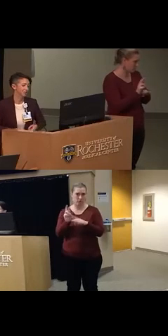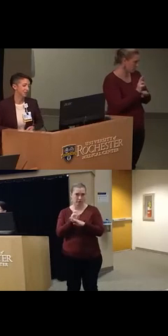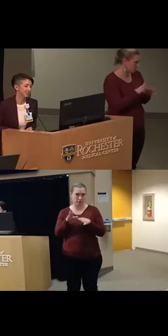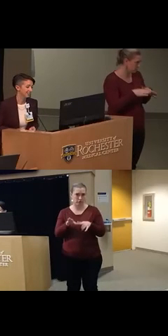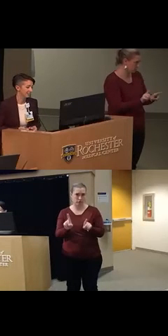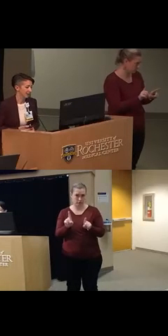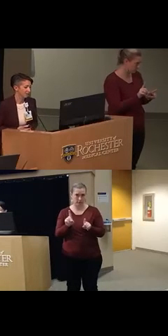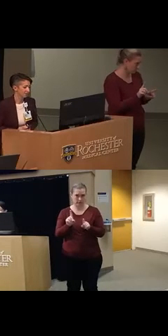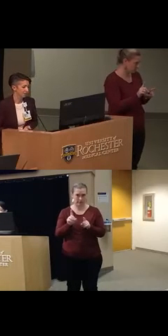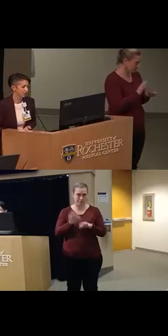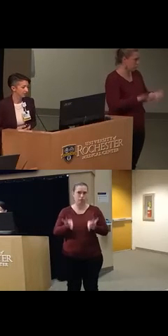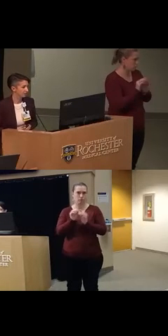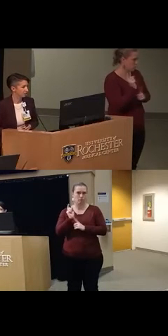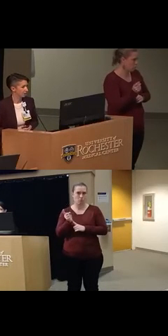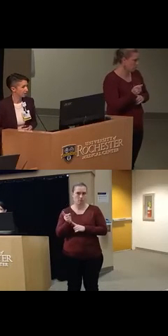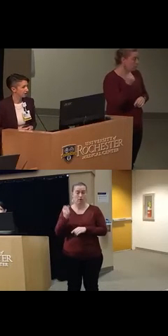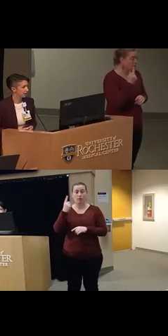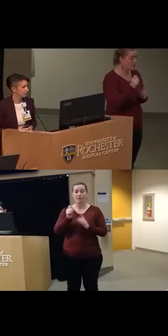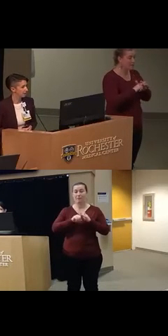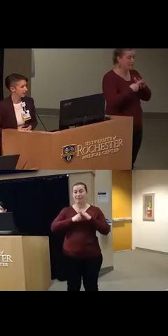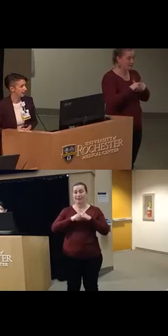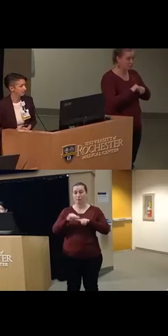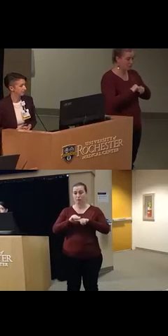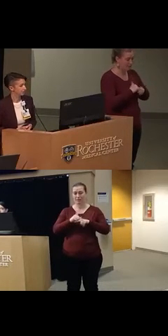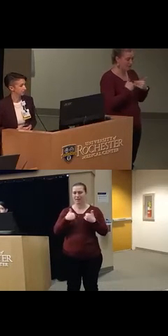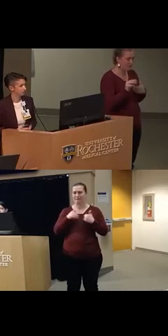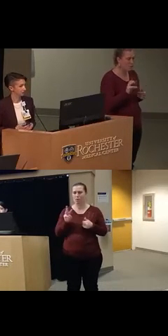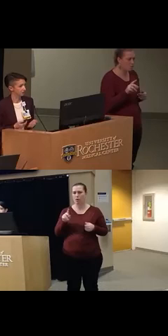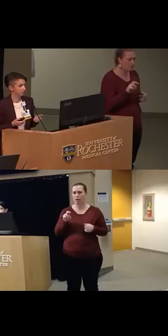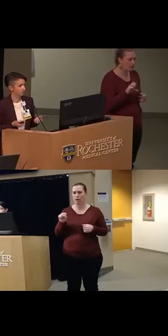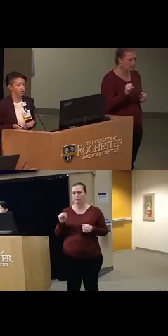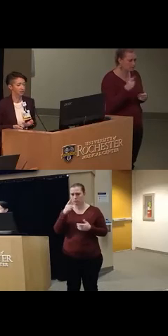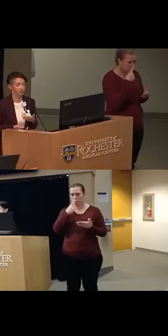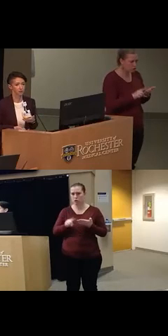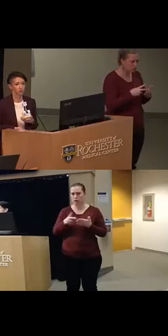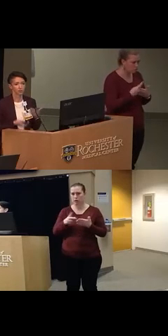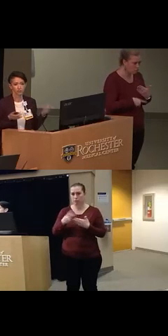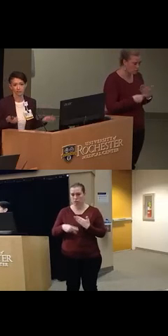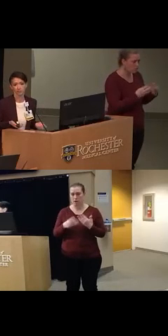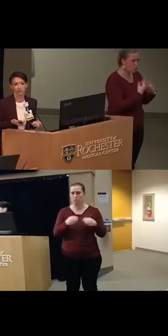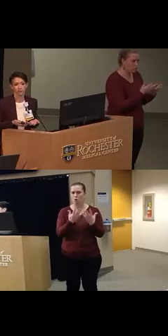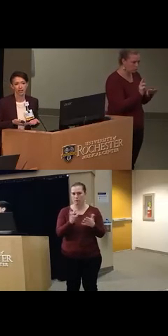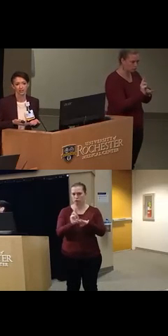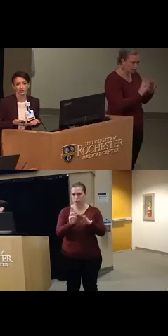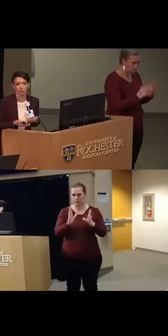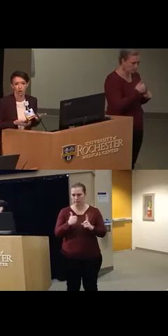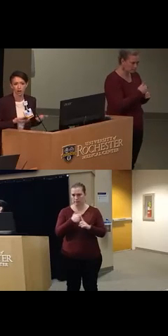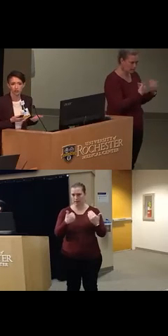training um their Wellness Che program that offers residents the opportunity to forecast what are the